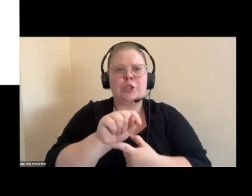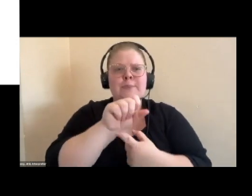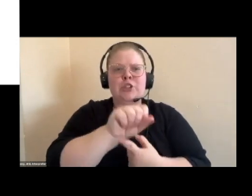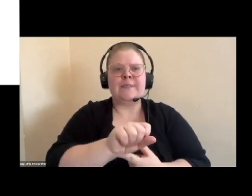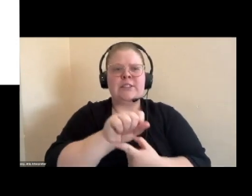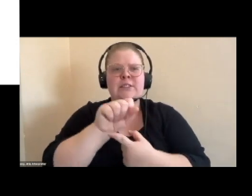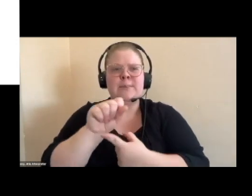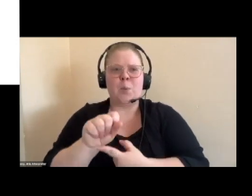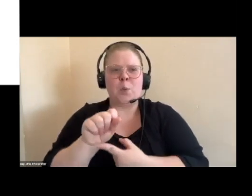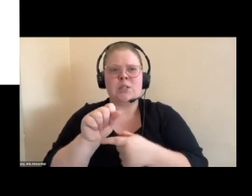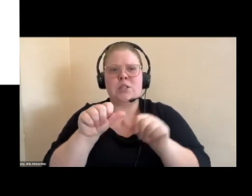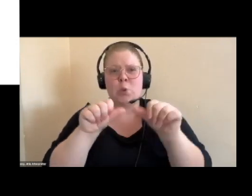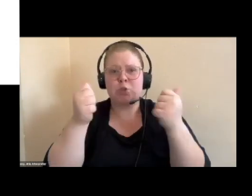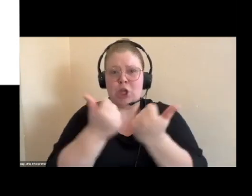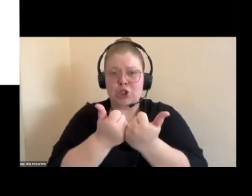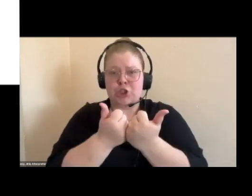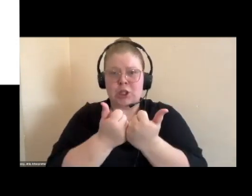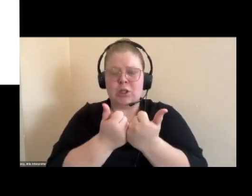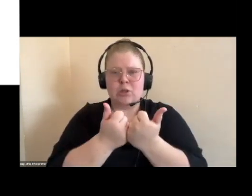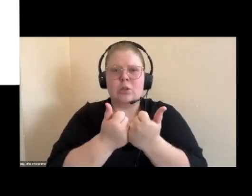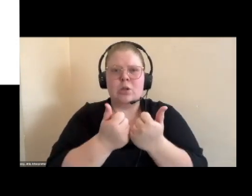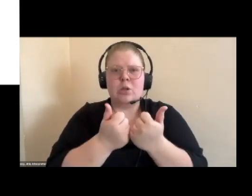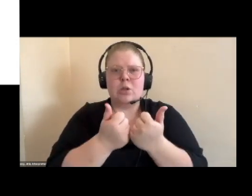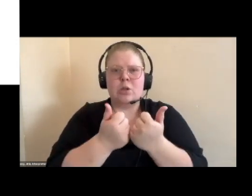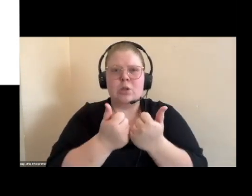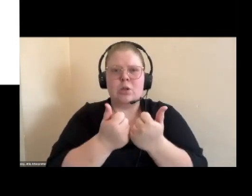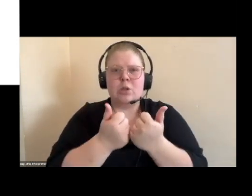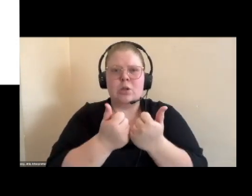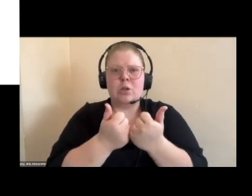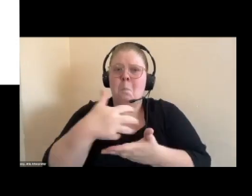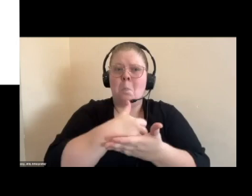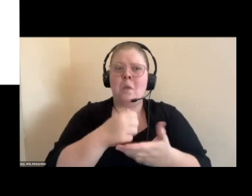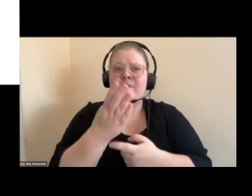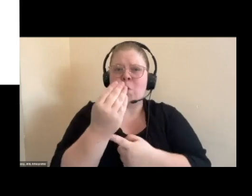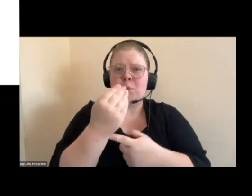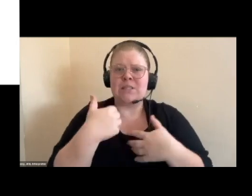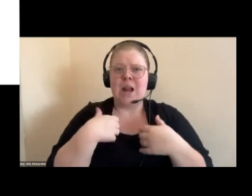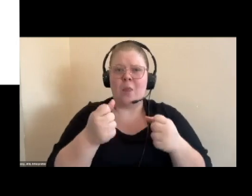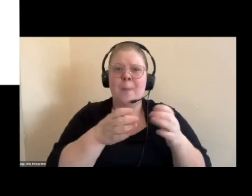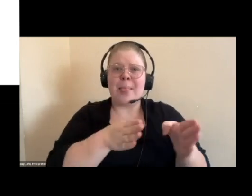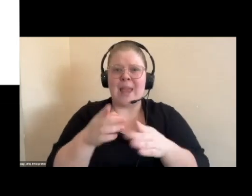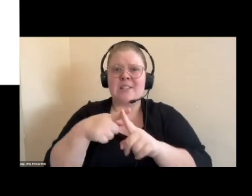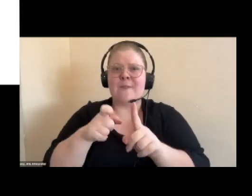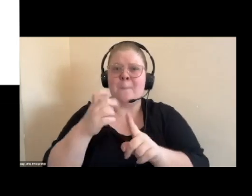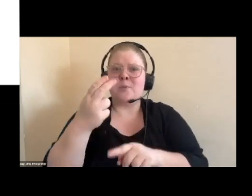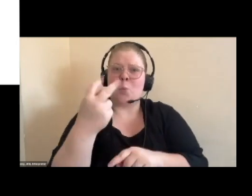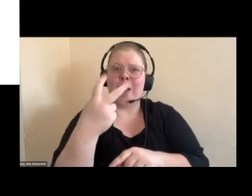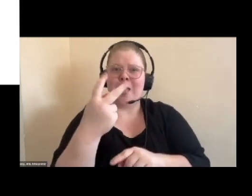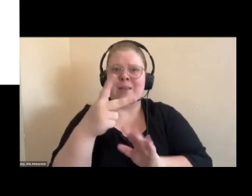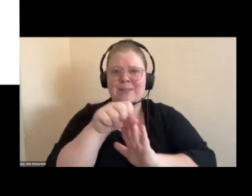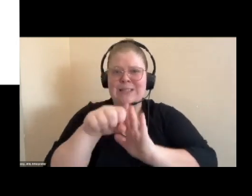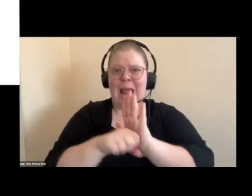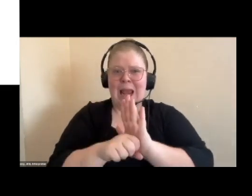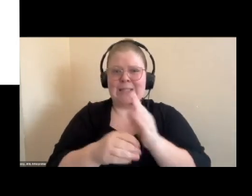We actually got 14 health plans in 12 states to provide us mortality data on